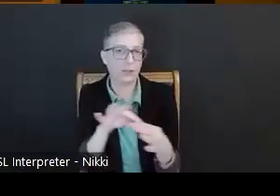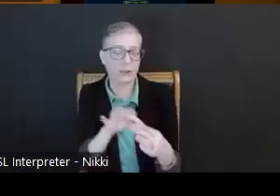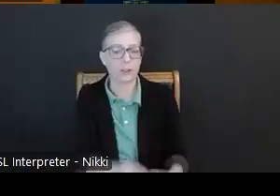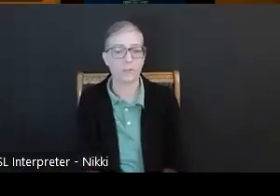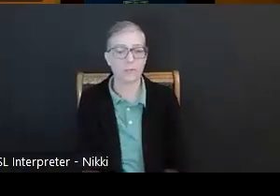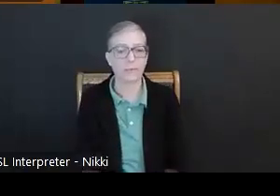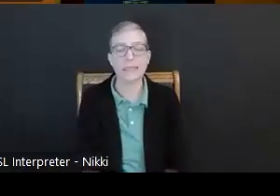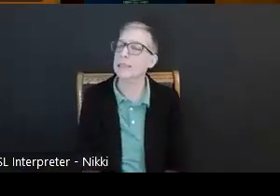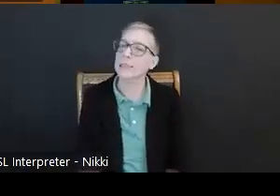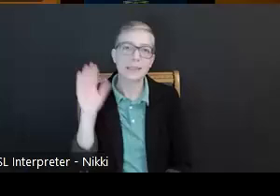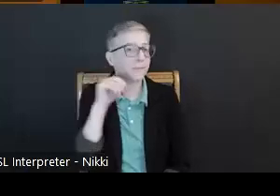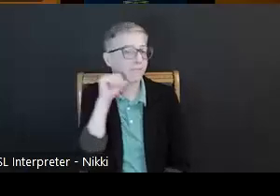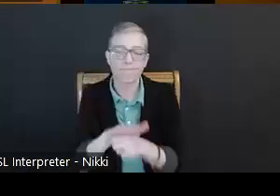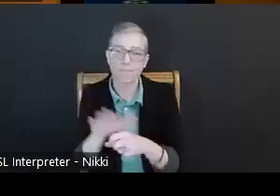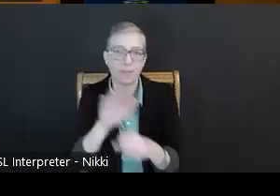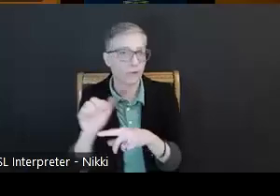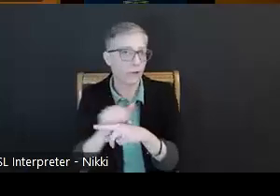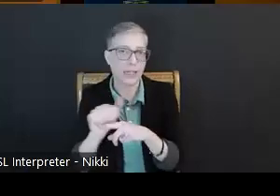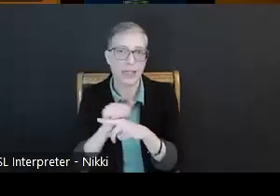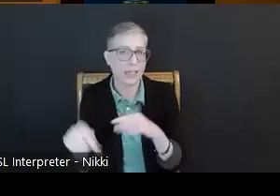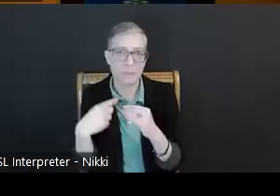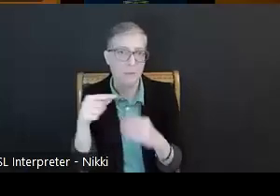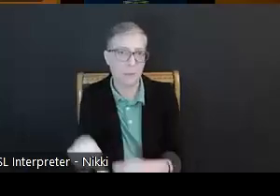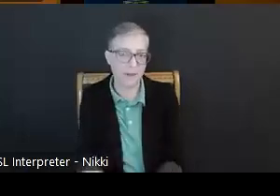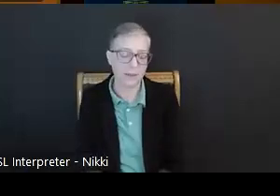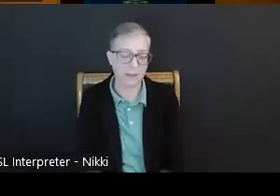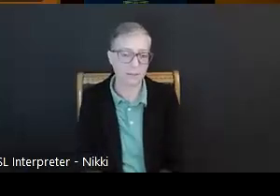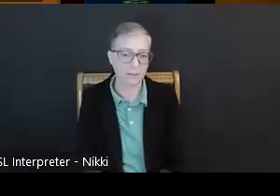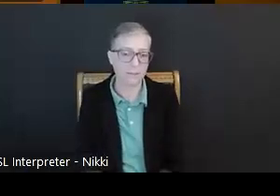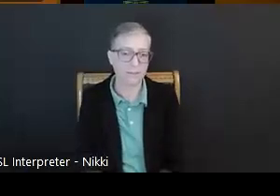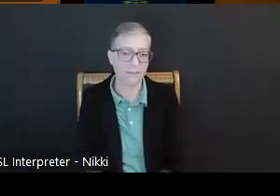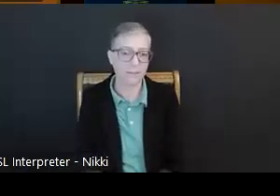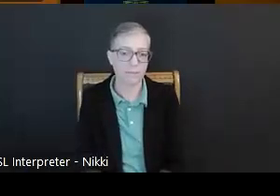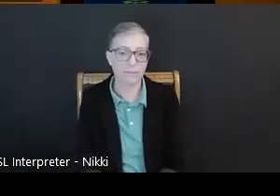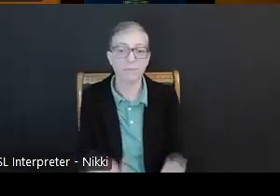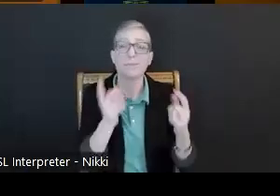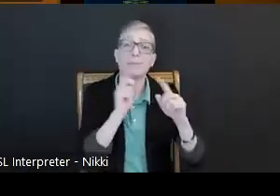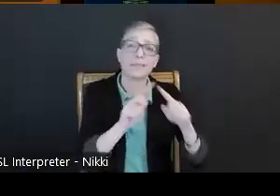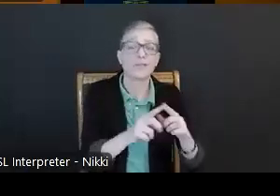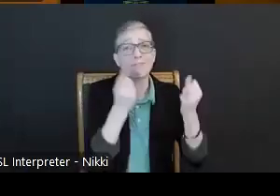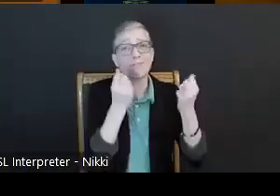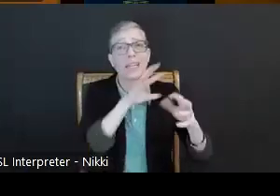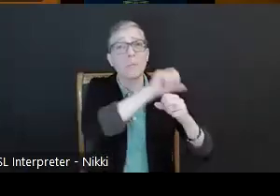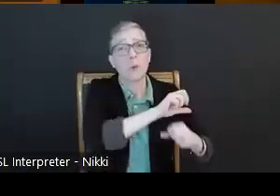lot of clinics um coordinating you know multiple appointments can be a bit of a barrier especially